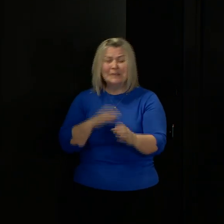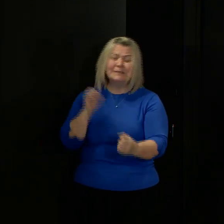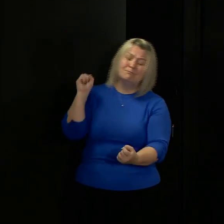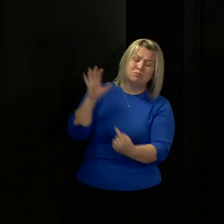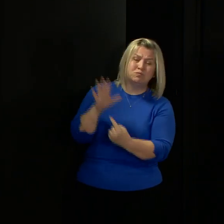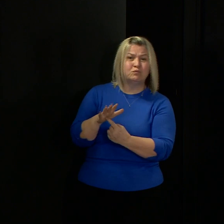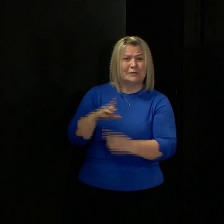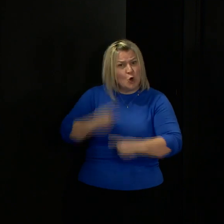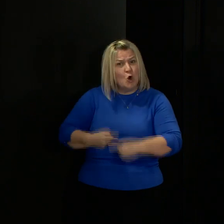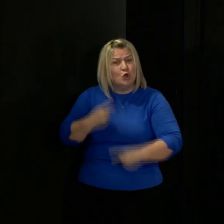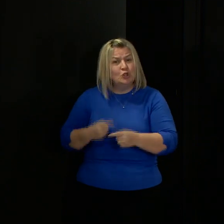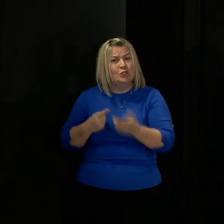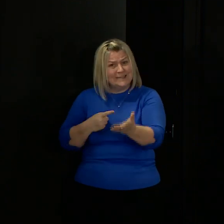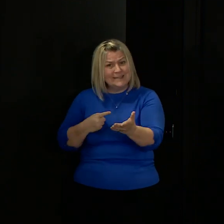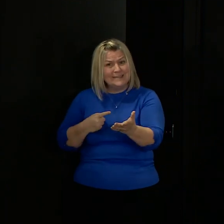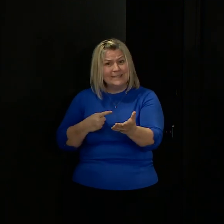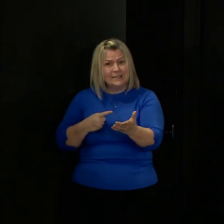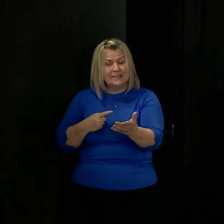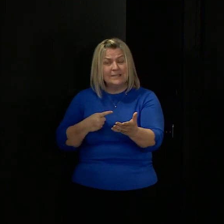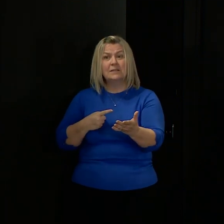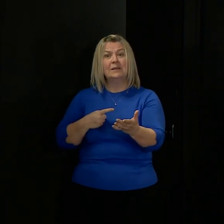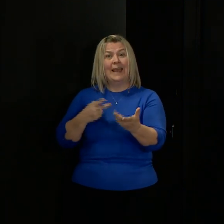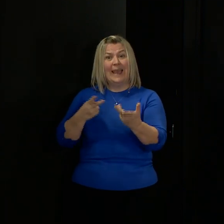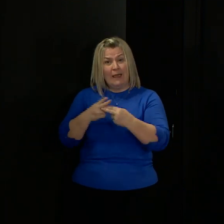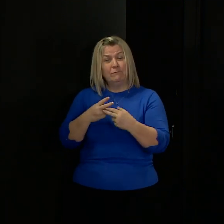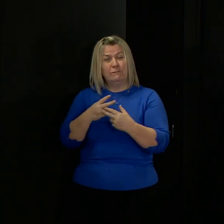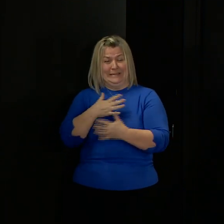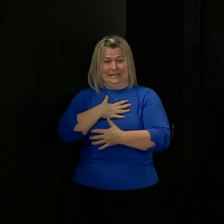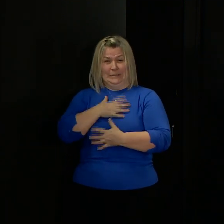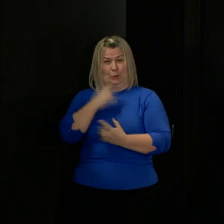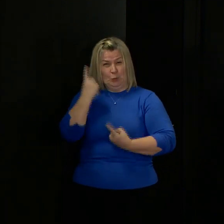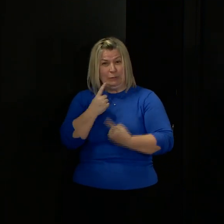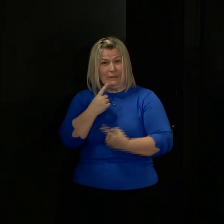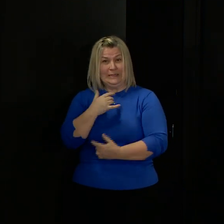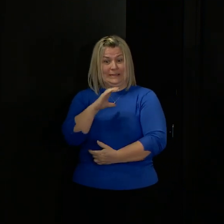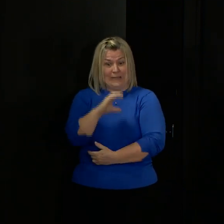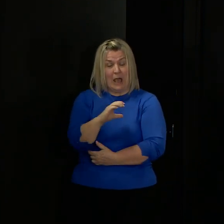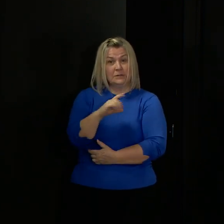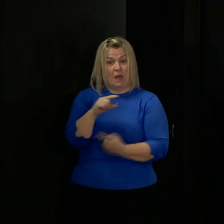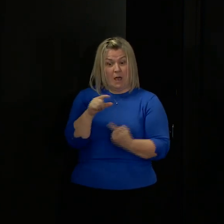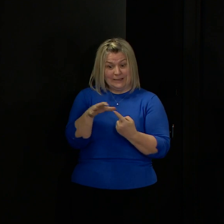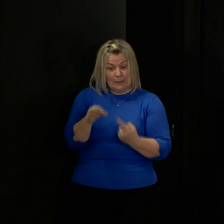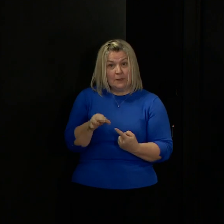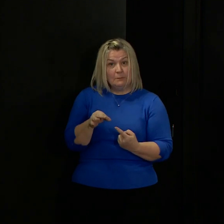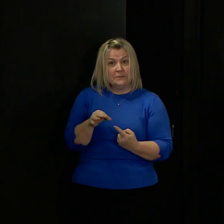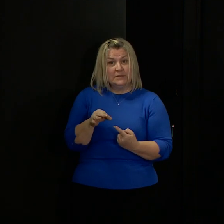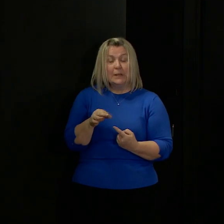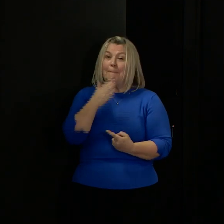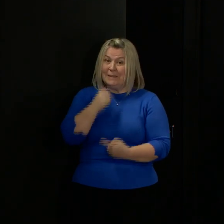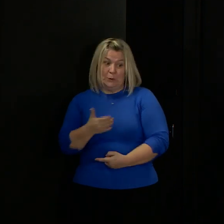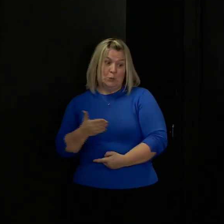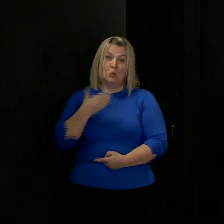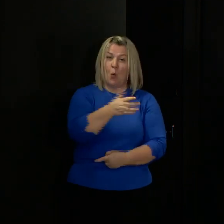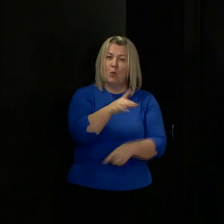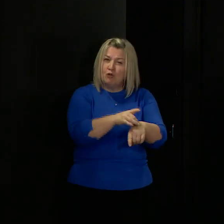your GP team is going speak to your primary care practitioners speak to them about the symptoms you've got the majority of these will turn out to be something